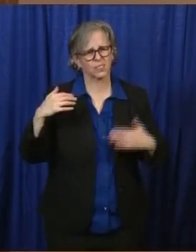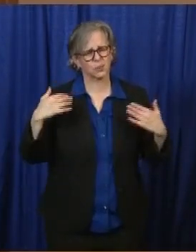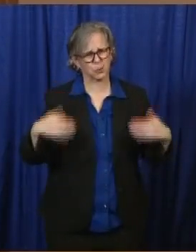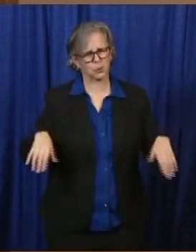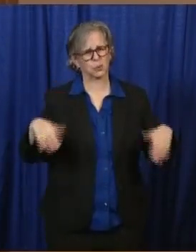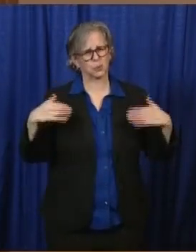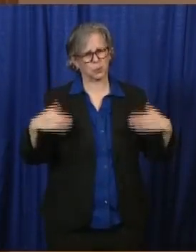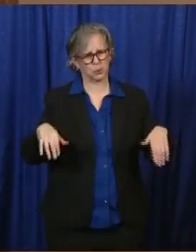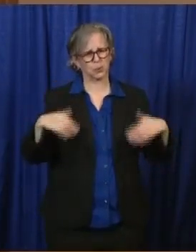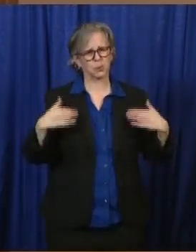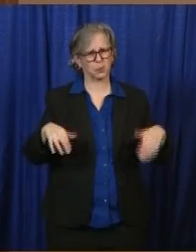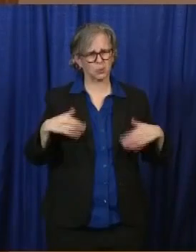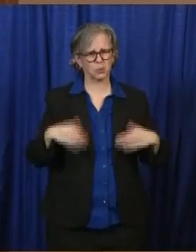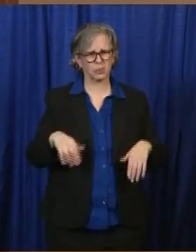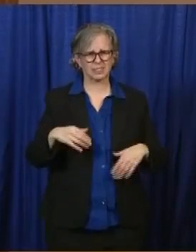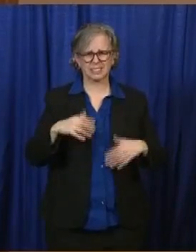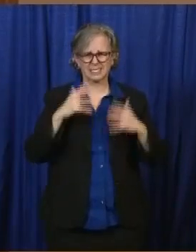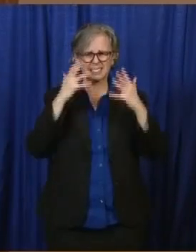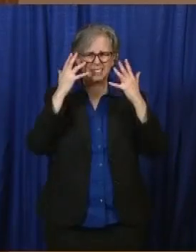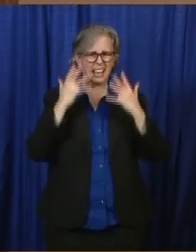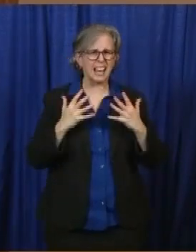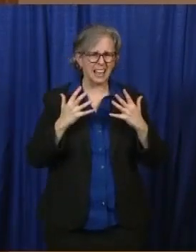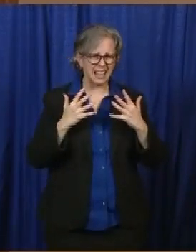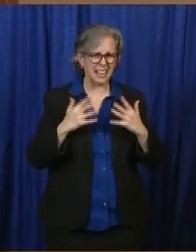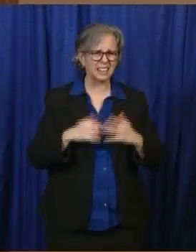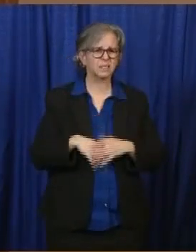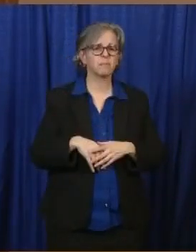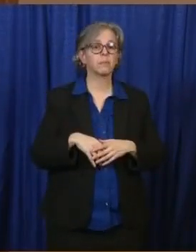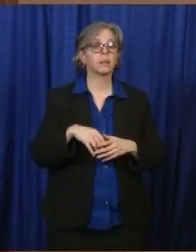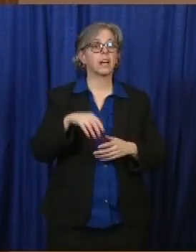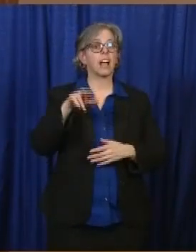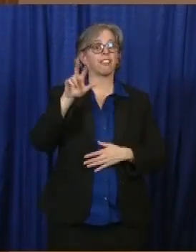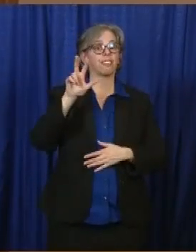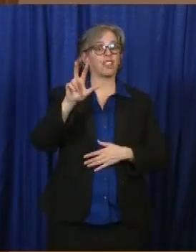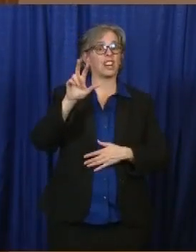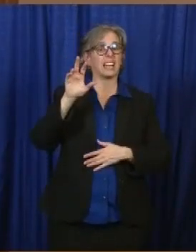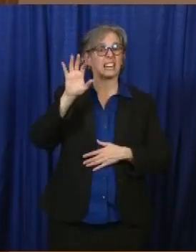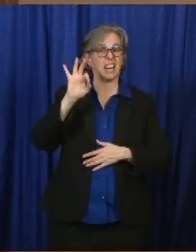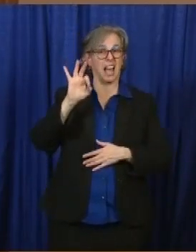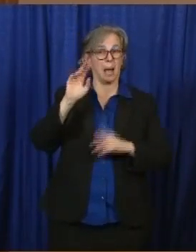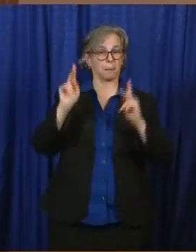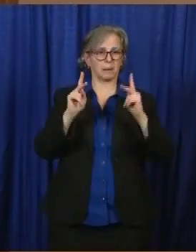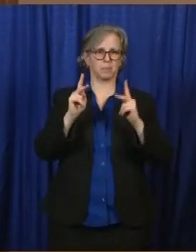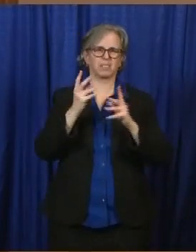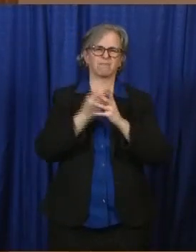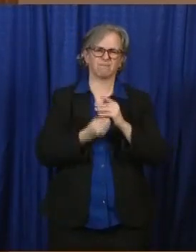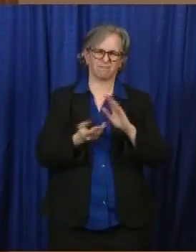IN NEED OF HOSPITALIZATION WE SEE THAT IN OUR NUMBERS. 25% OF OUR CASES HAVE ACTUALLY BEEN HOSPITALIZED AND 8% RIGHT NOW REQUIRE ICU HIGHER-LEVEL TREATMENT LIKE VENTILATORS.